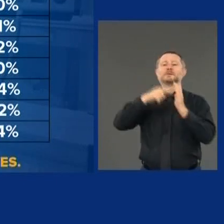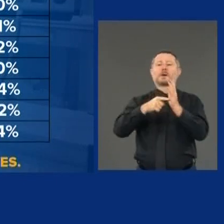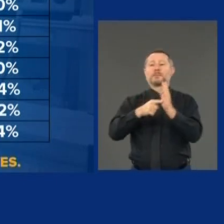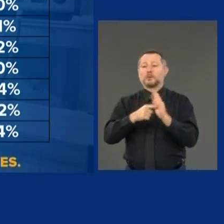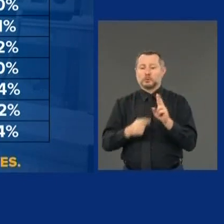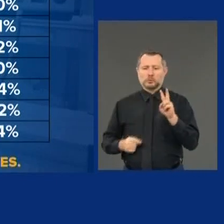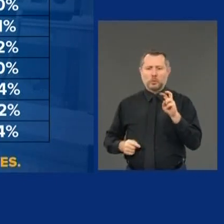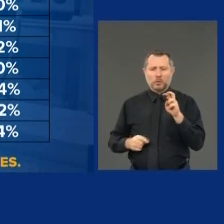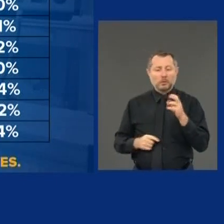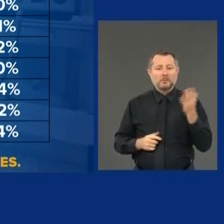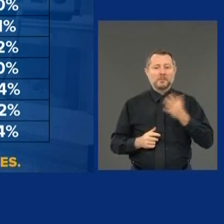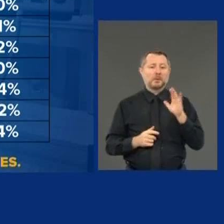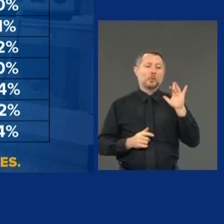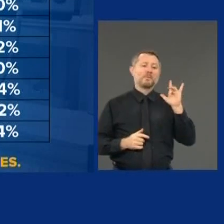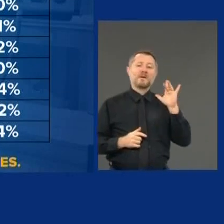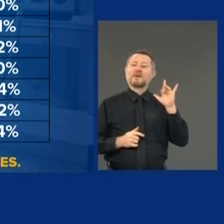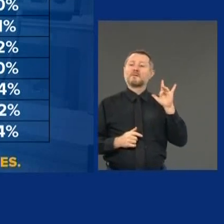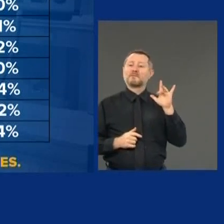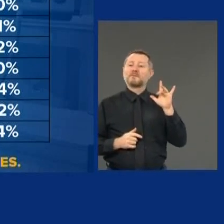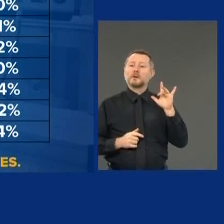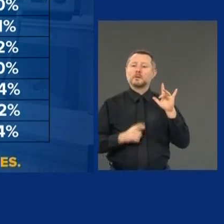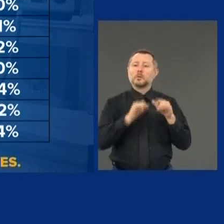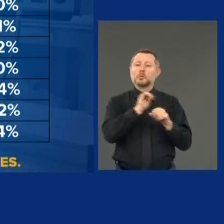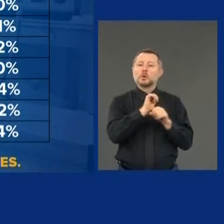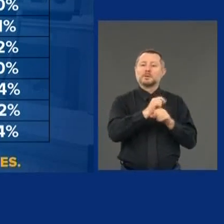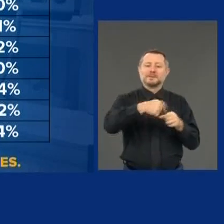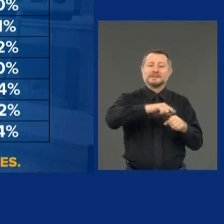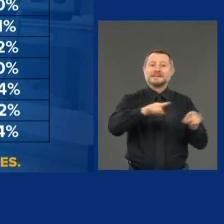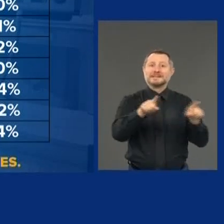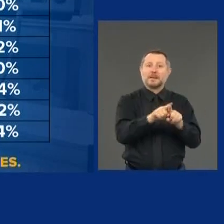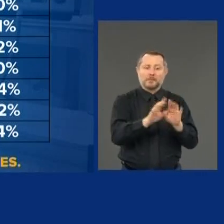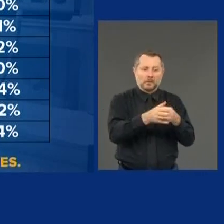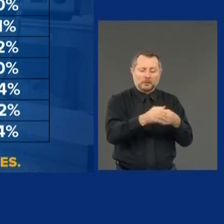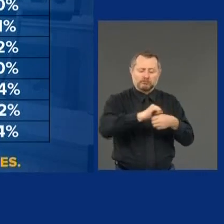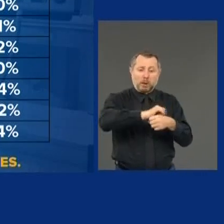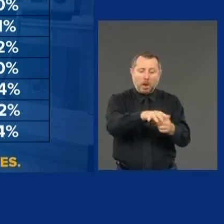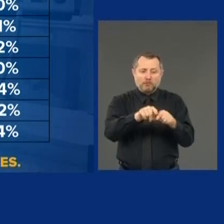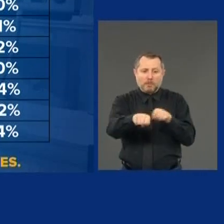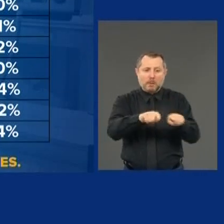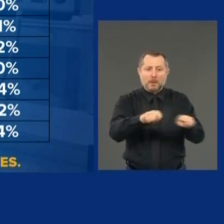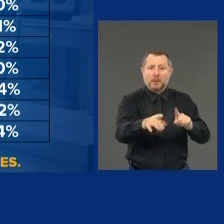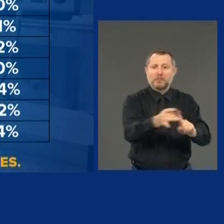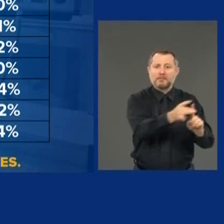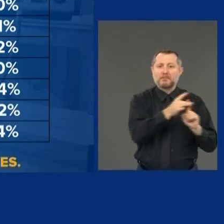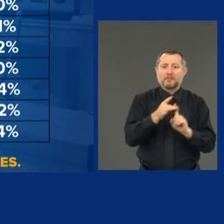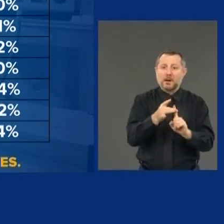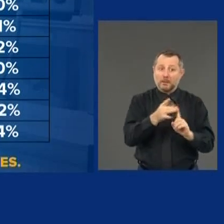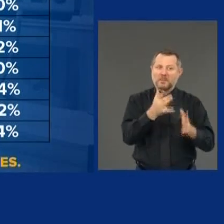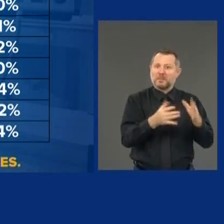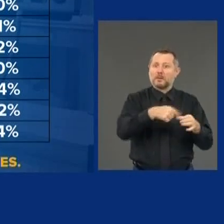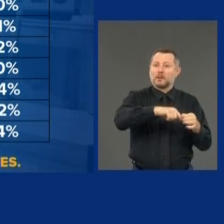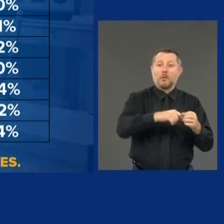PEOPLE? WELL, OF THE 200, 25 ALL WORK AT